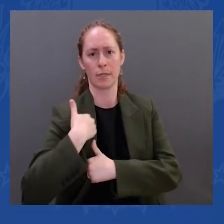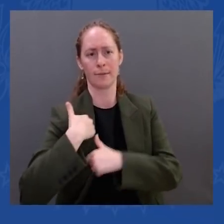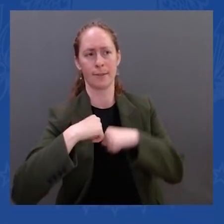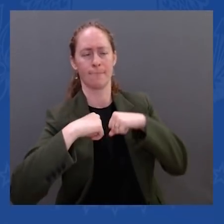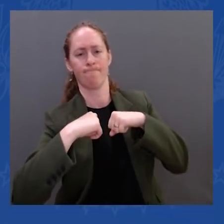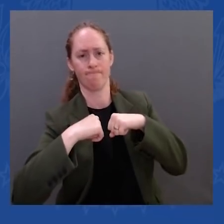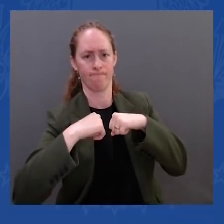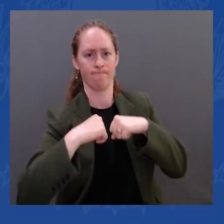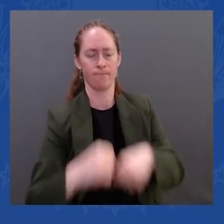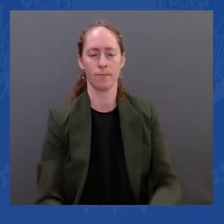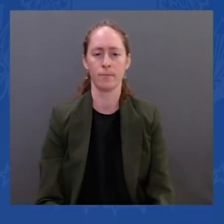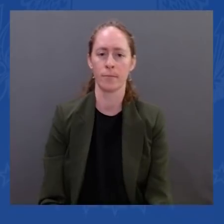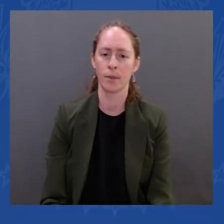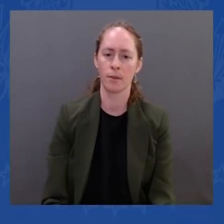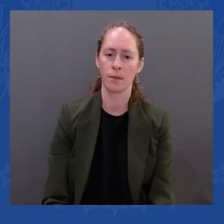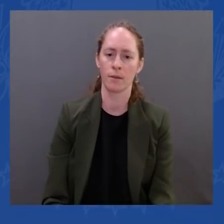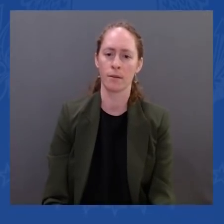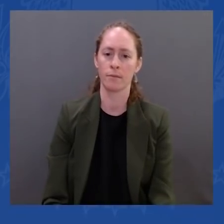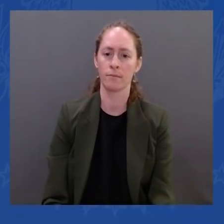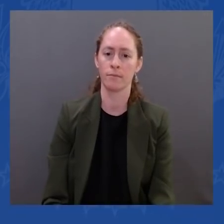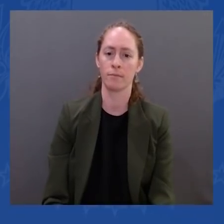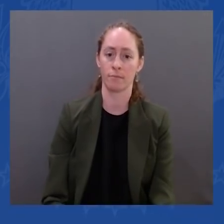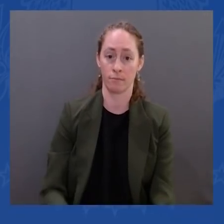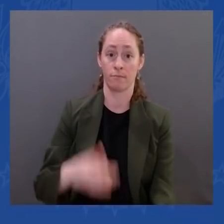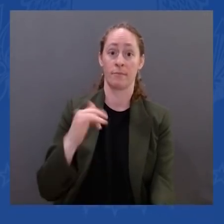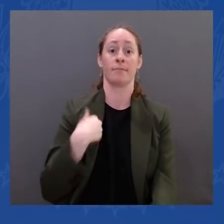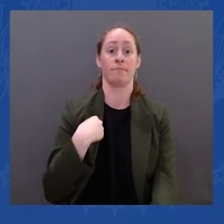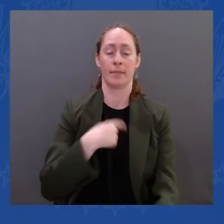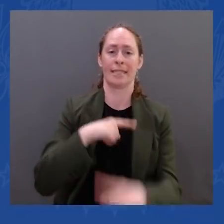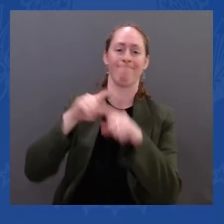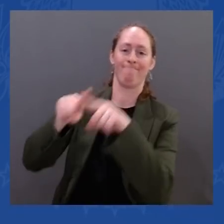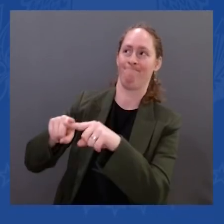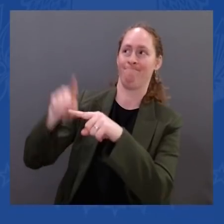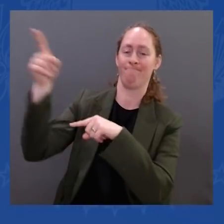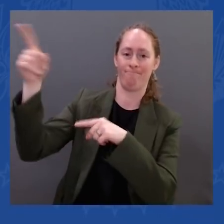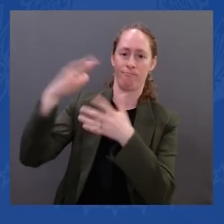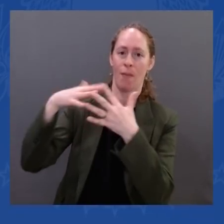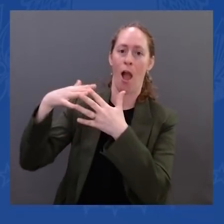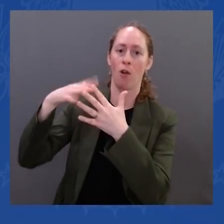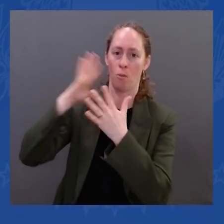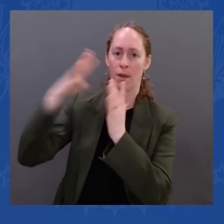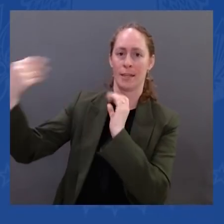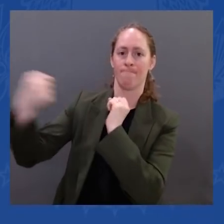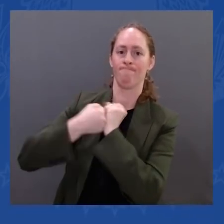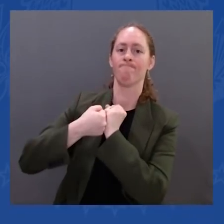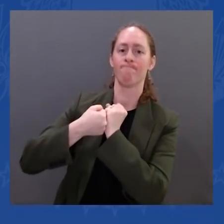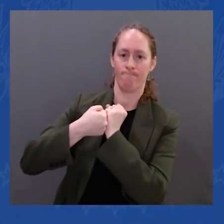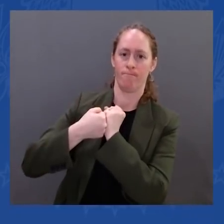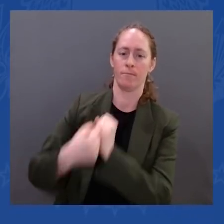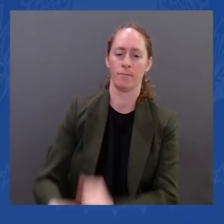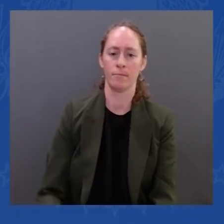And Japan-U.S. alliance is thus very, very important. We have to strengthen this alliance to defend peace